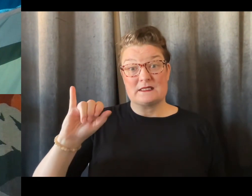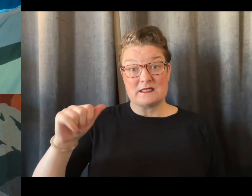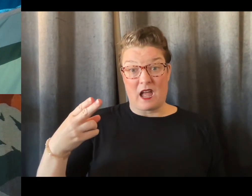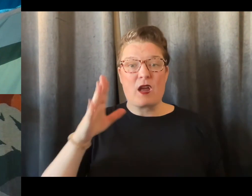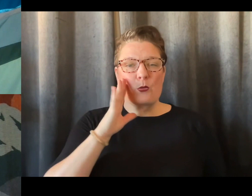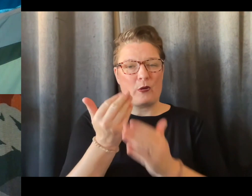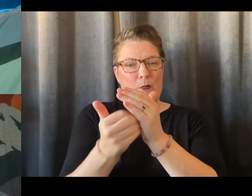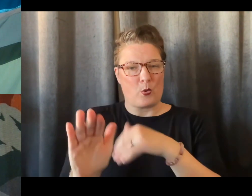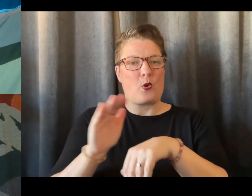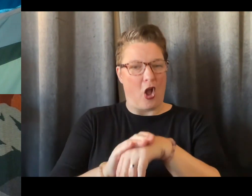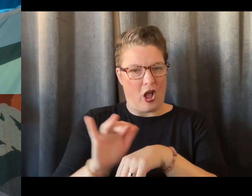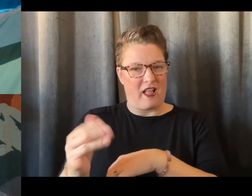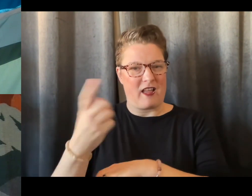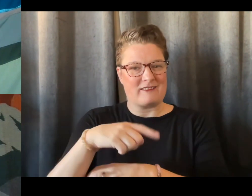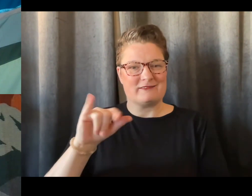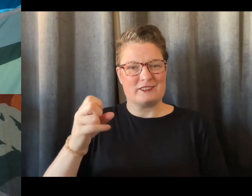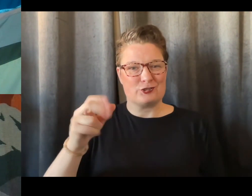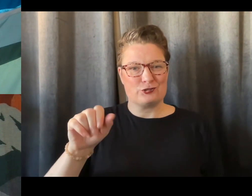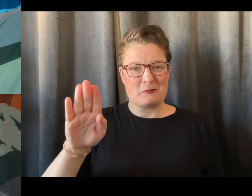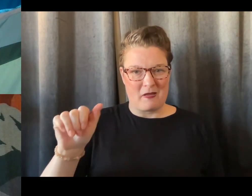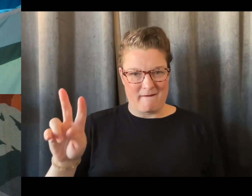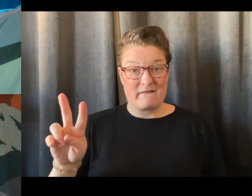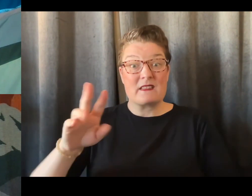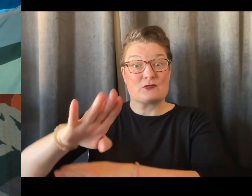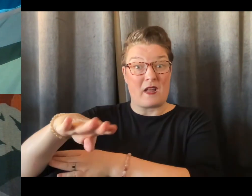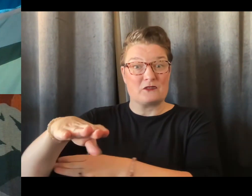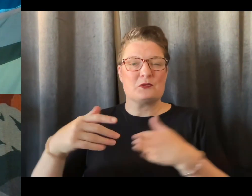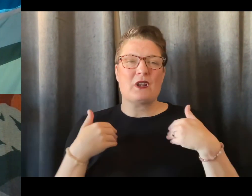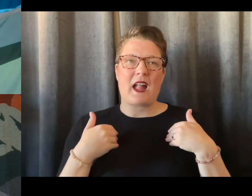So in the afternoon there's kind of like this transition to